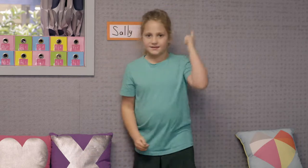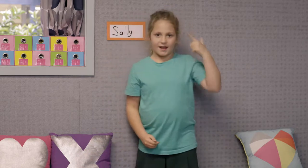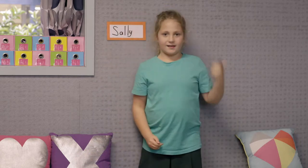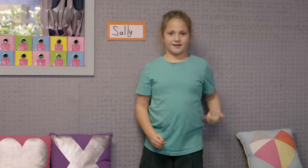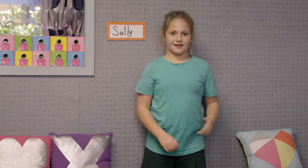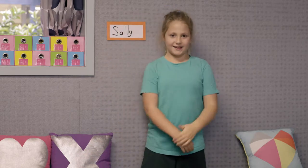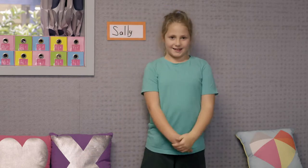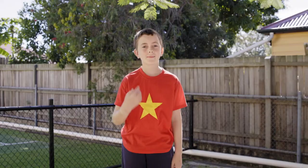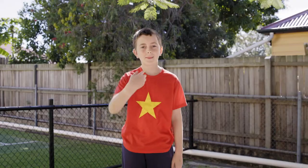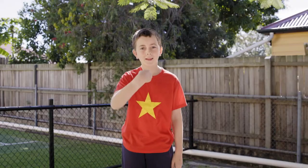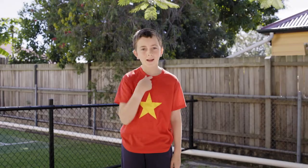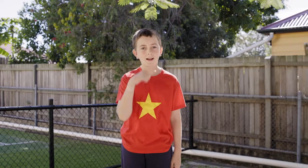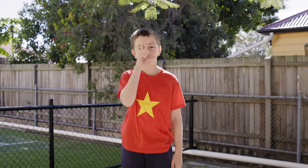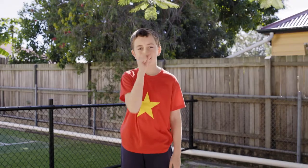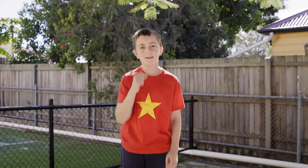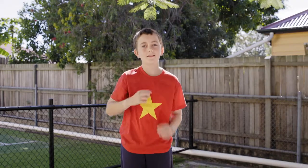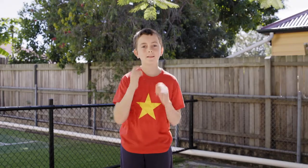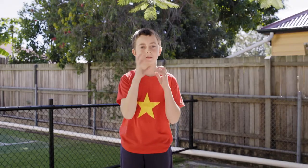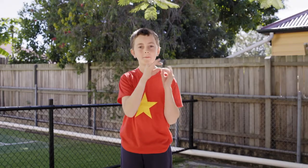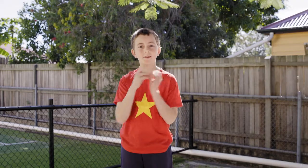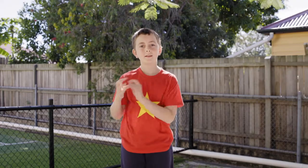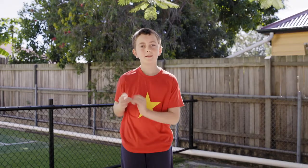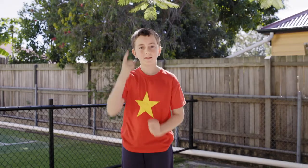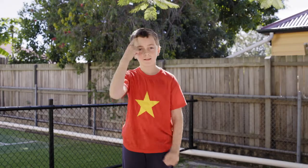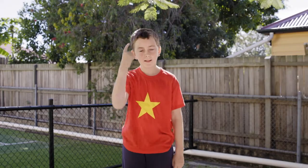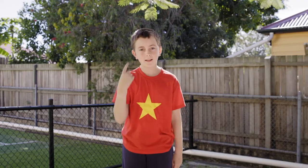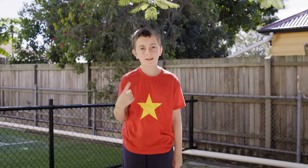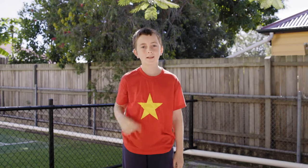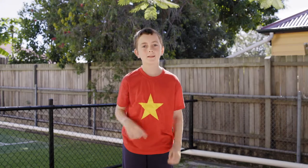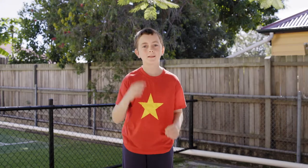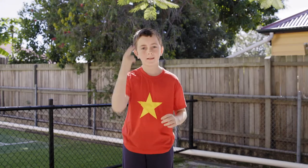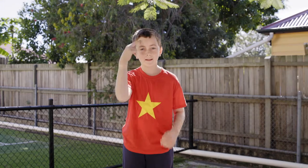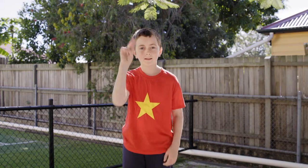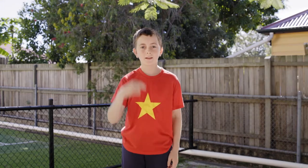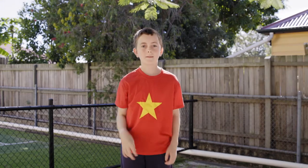Sally. I can finger spell Sally's name.